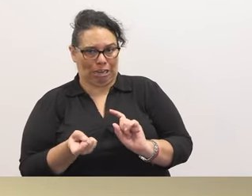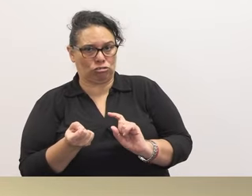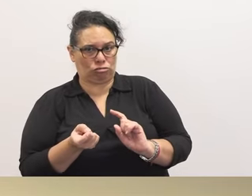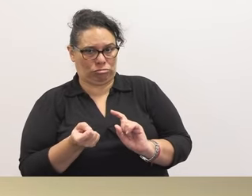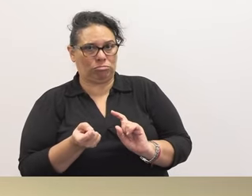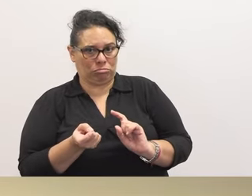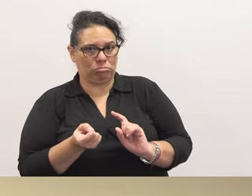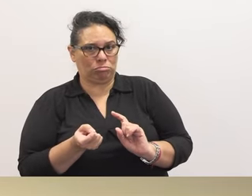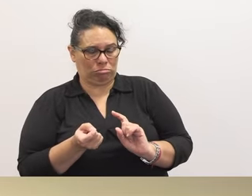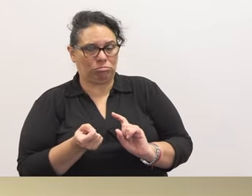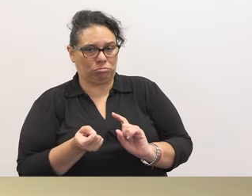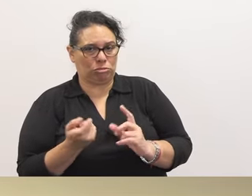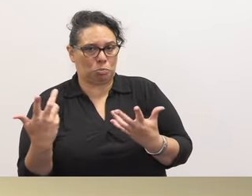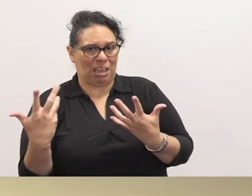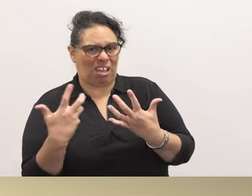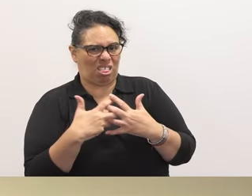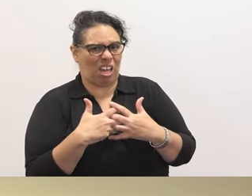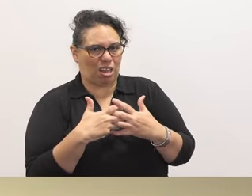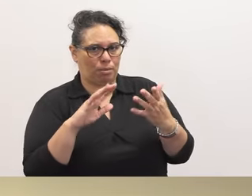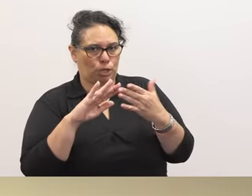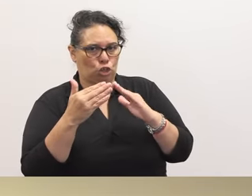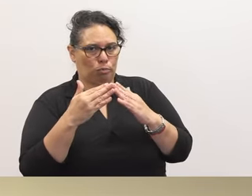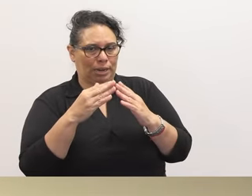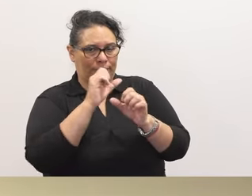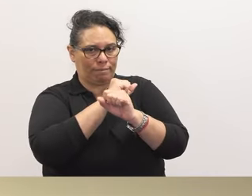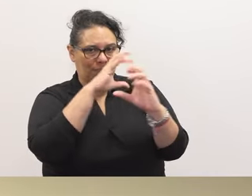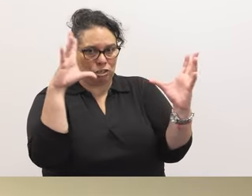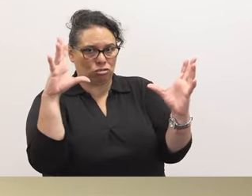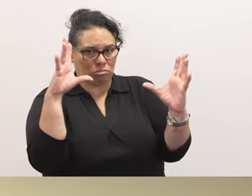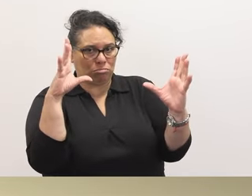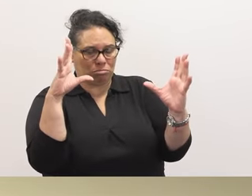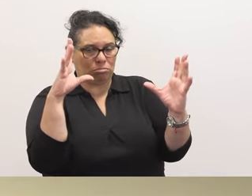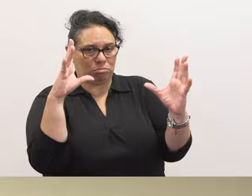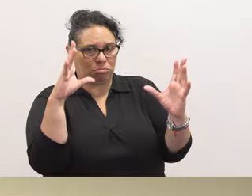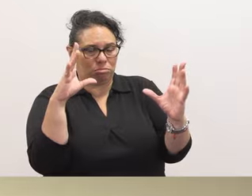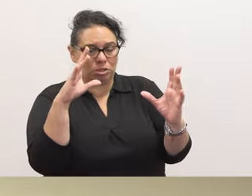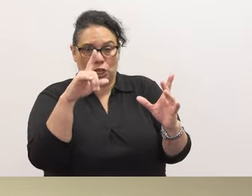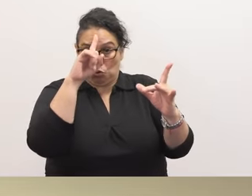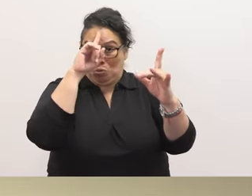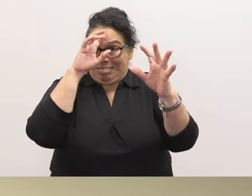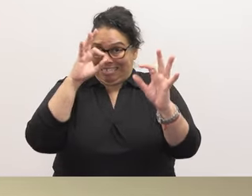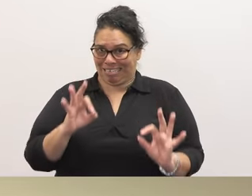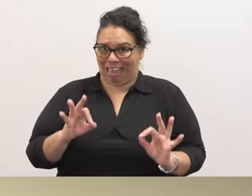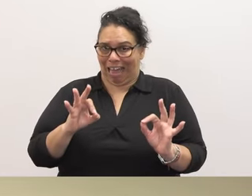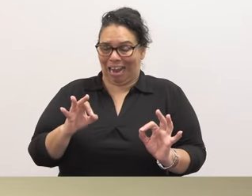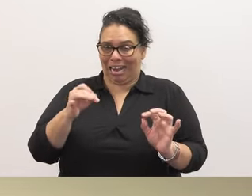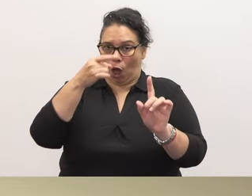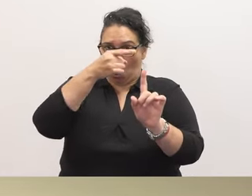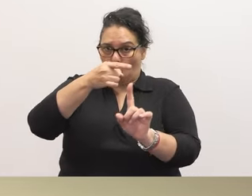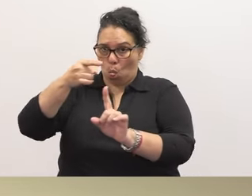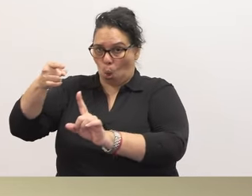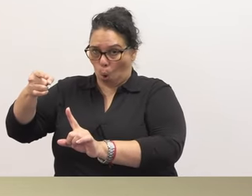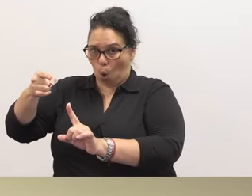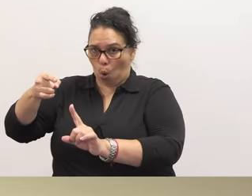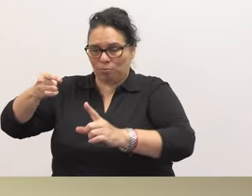to be in alignment with the community's vision. And so once you make a decision, the intention is you are gonna live with this